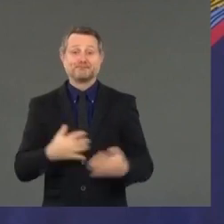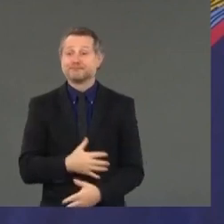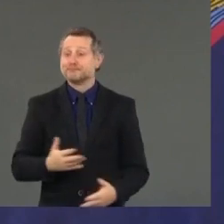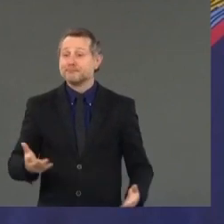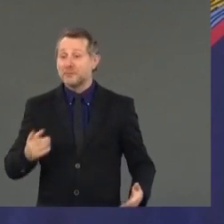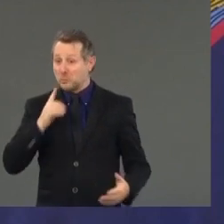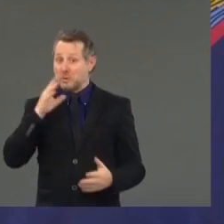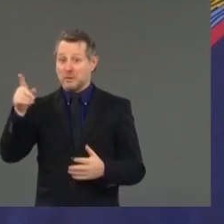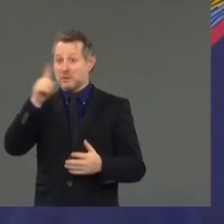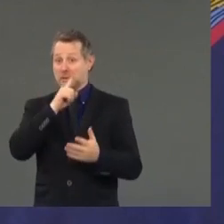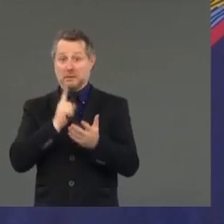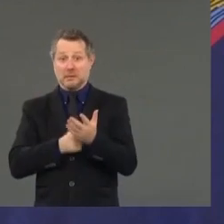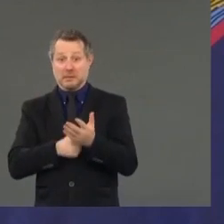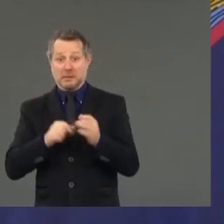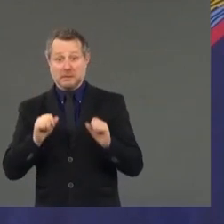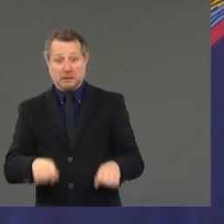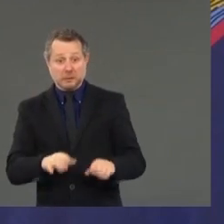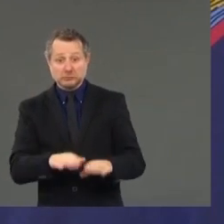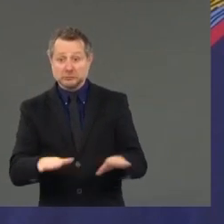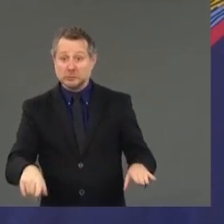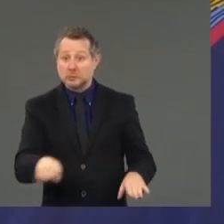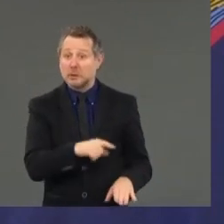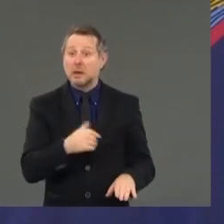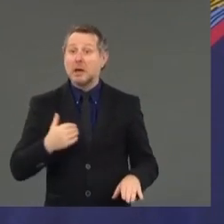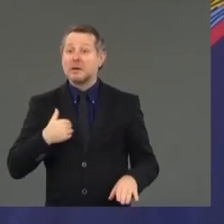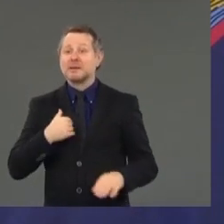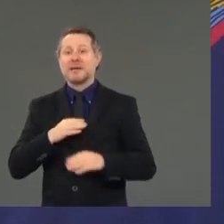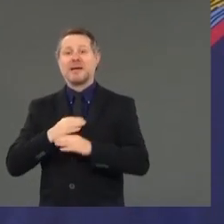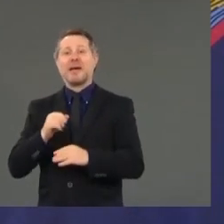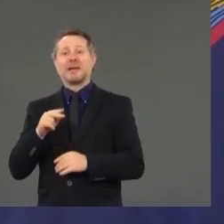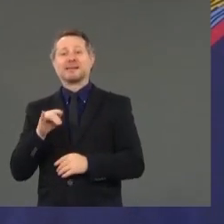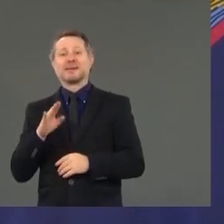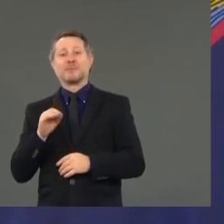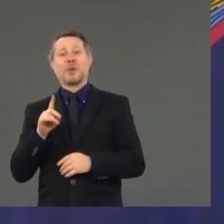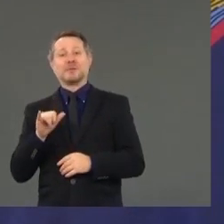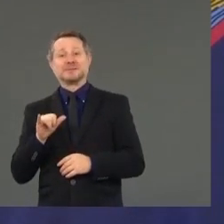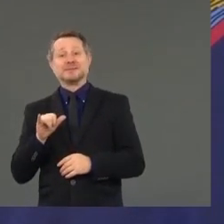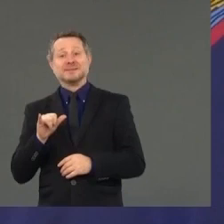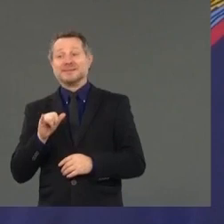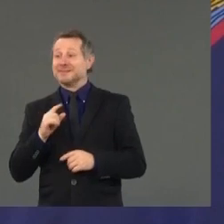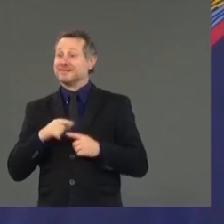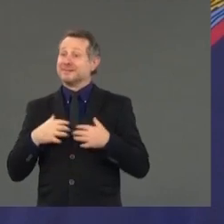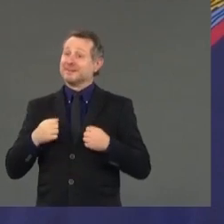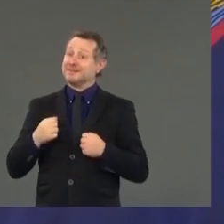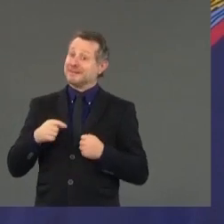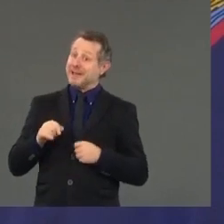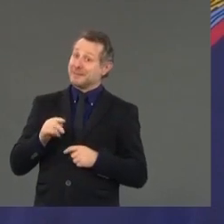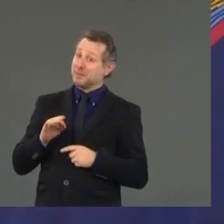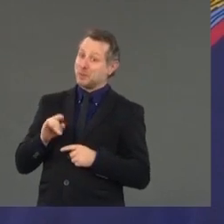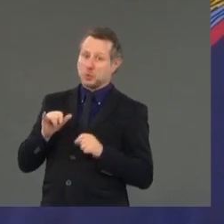YOU KNOW, THEY'RE NOW STARTING TO SAY, WELL, YOU COULD HAVE